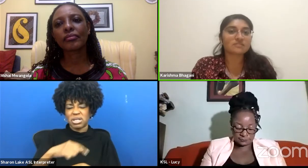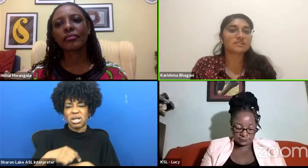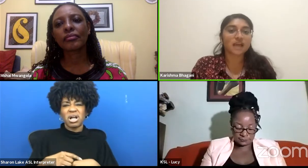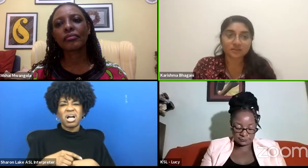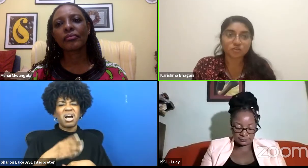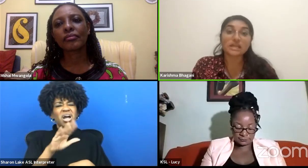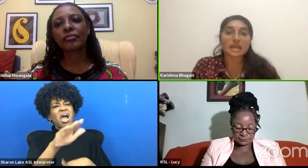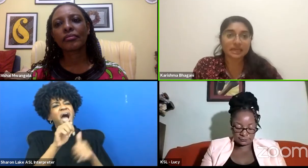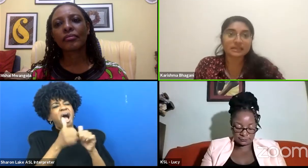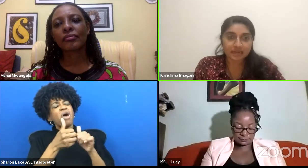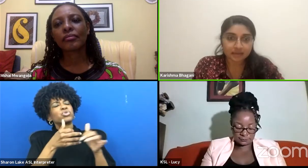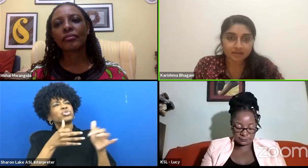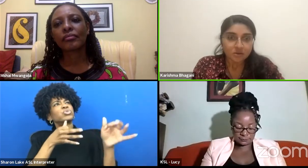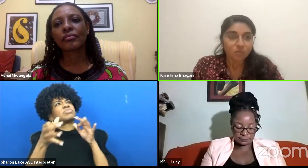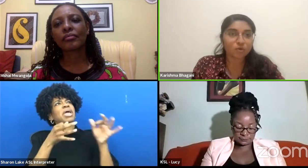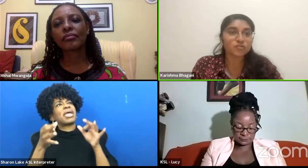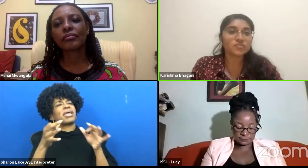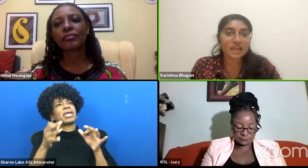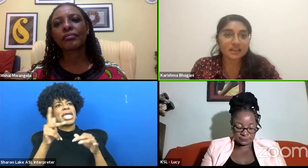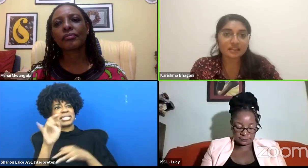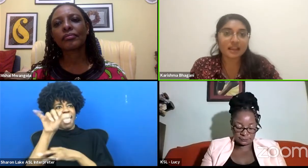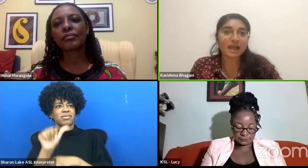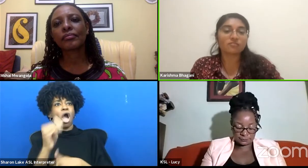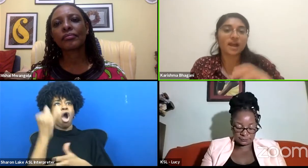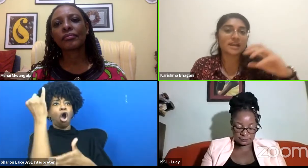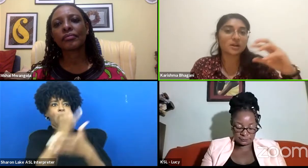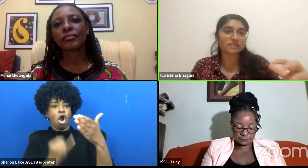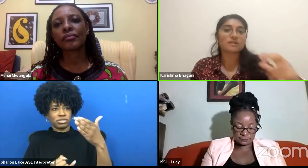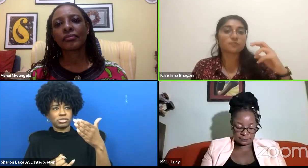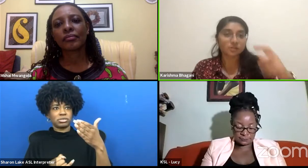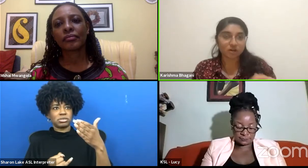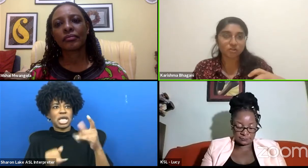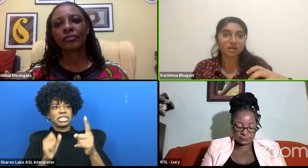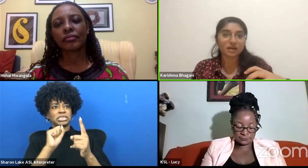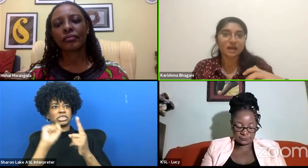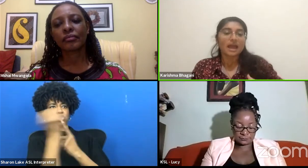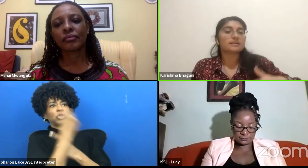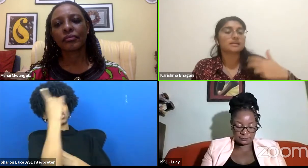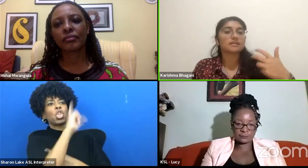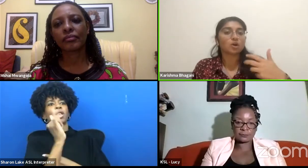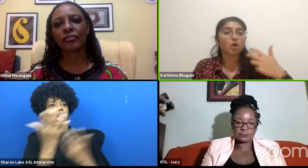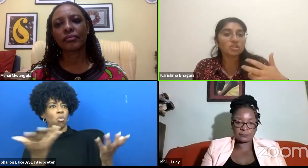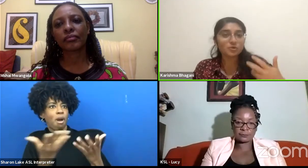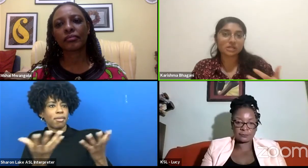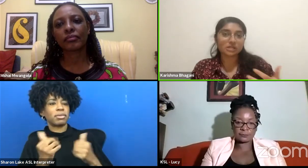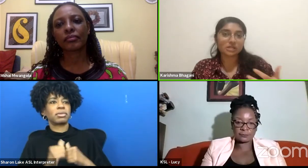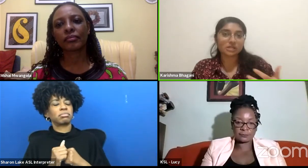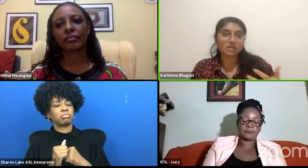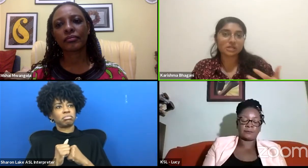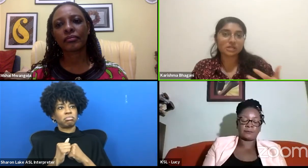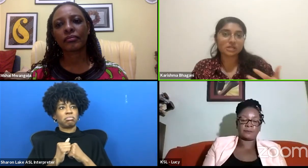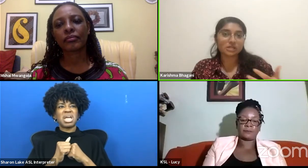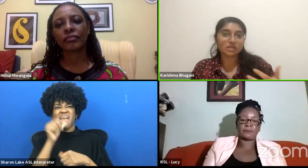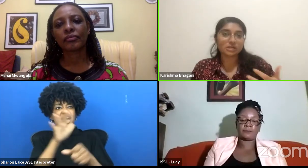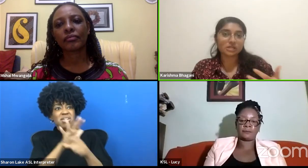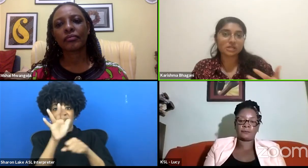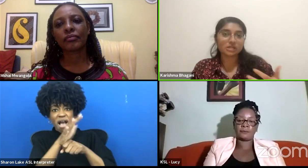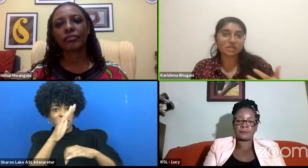of the arts to be in Kenya? Would you say that the lack of adequate infrastructure has contributed to the under-development of arts form